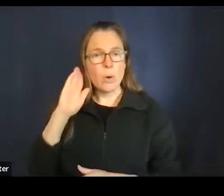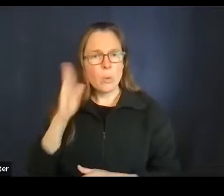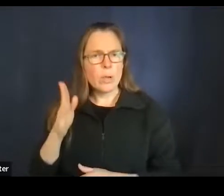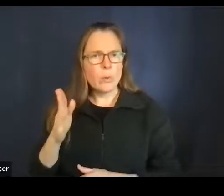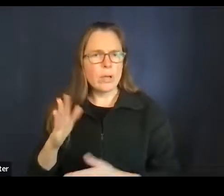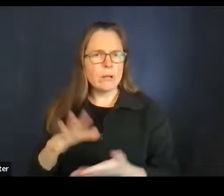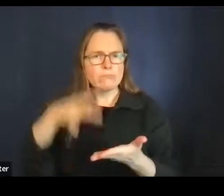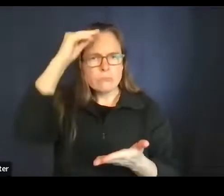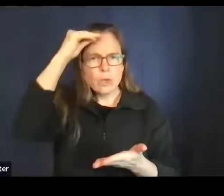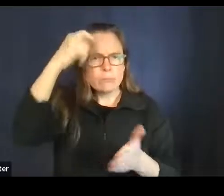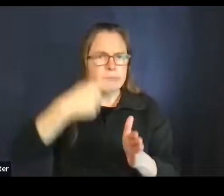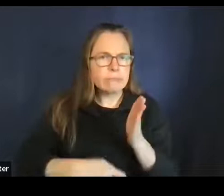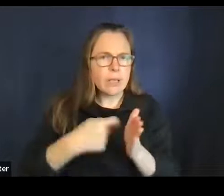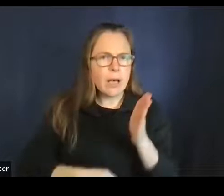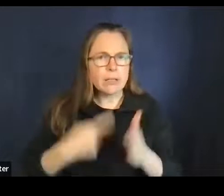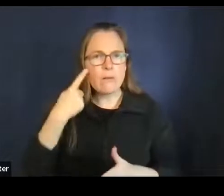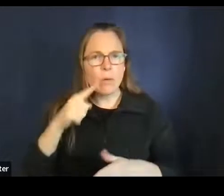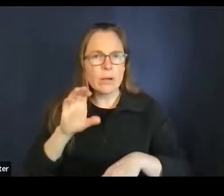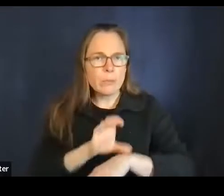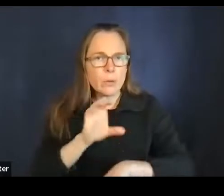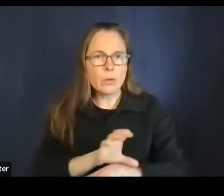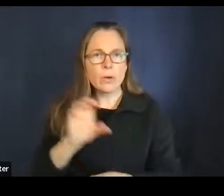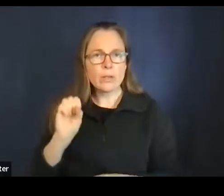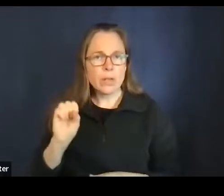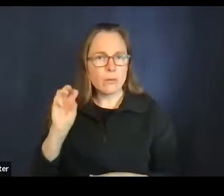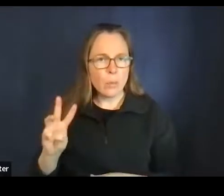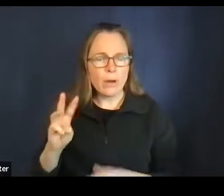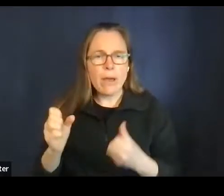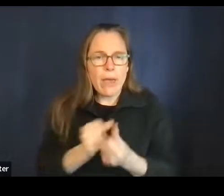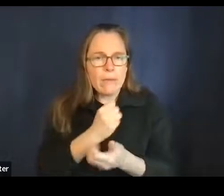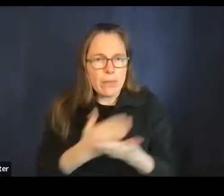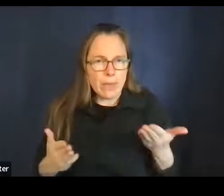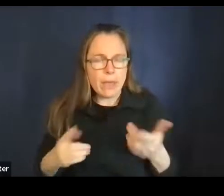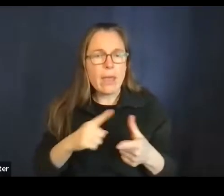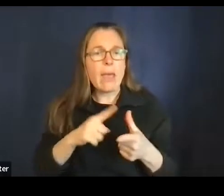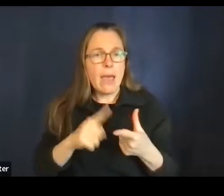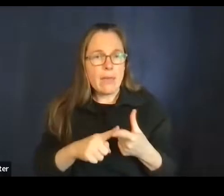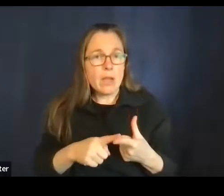Working with the county, we'll know more. And so I would expect to know more about that in 2023 as we're preparing for 2024.